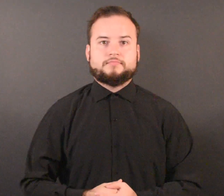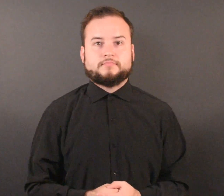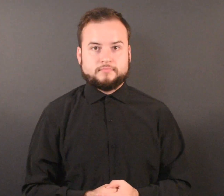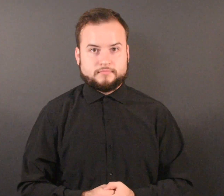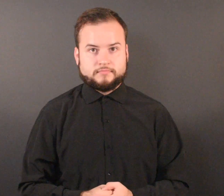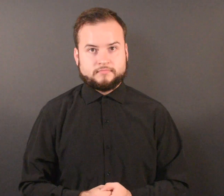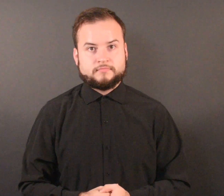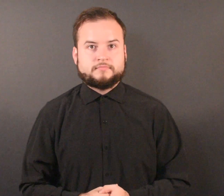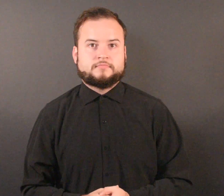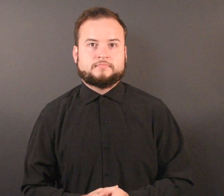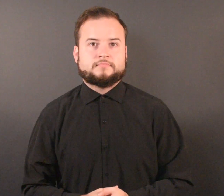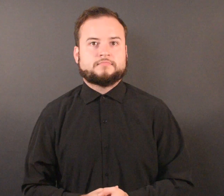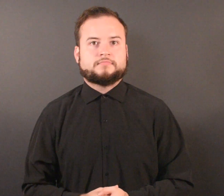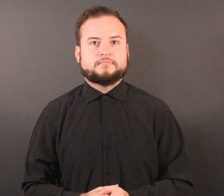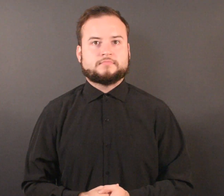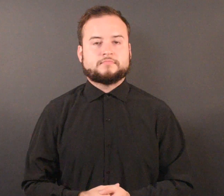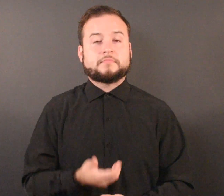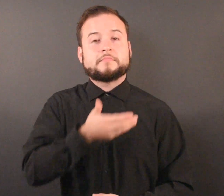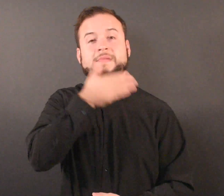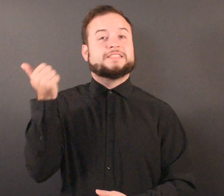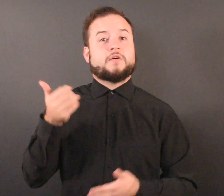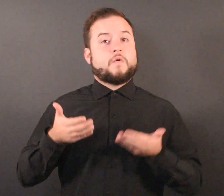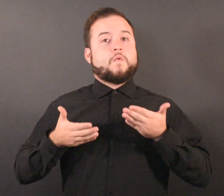The best way to prevent measles is through vaccination.